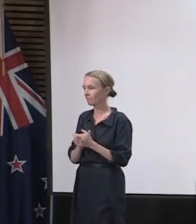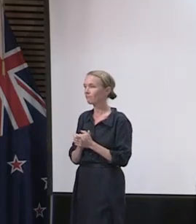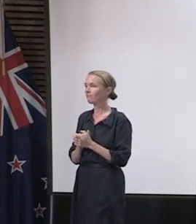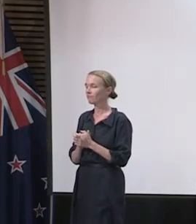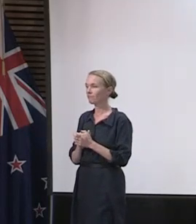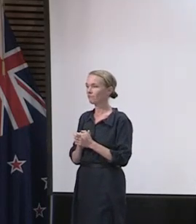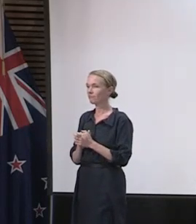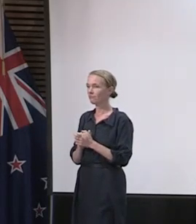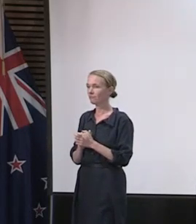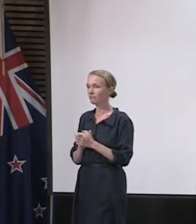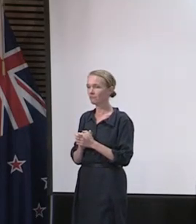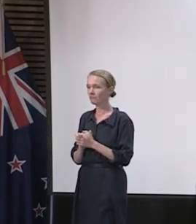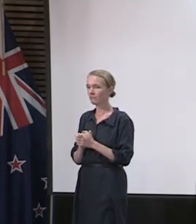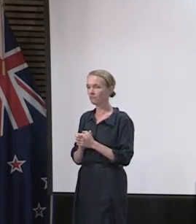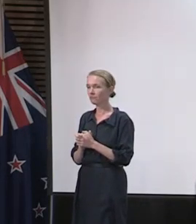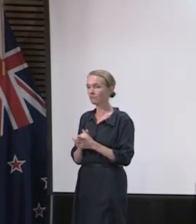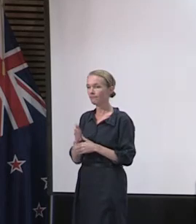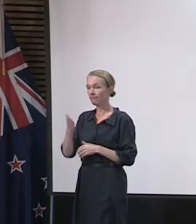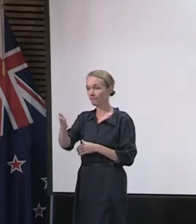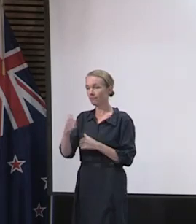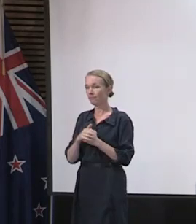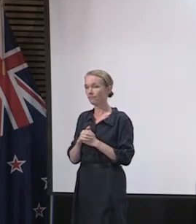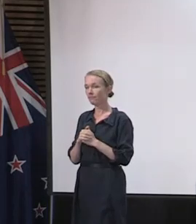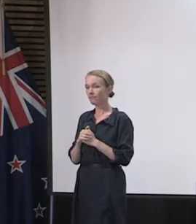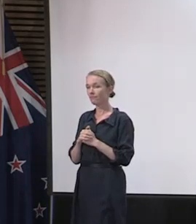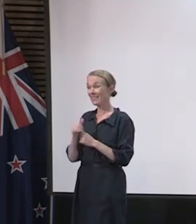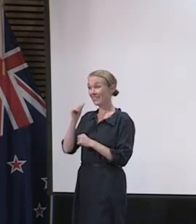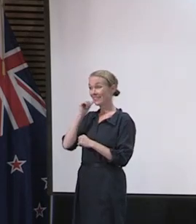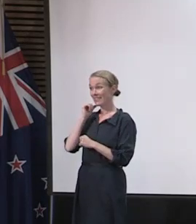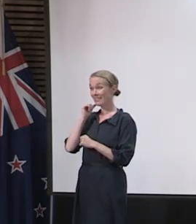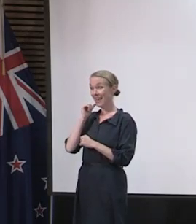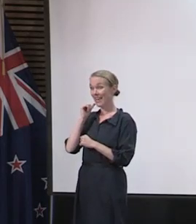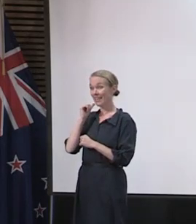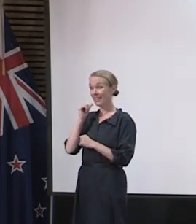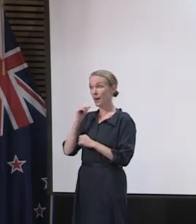they can look for that in the